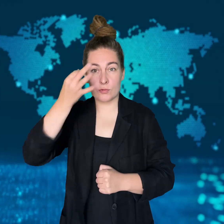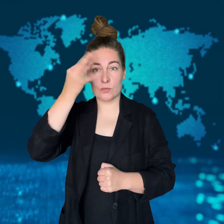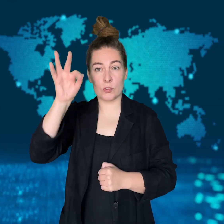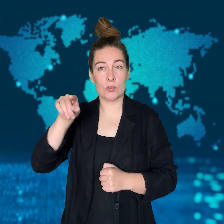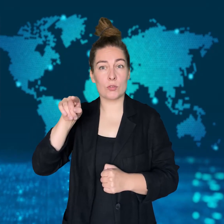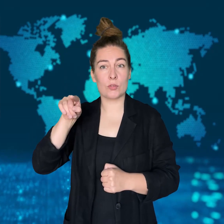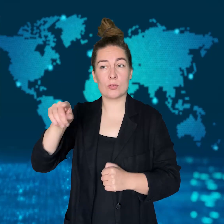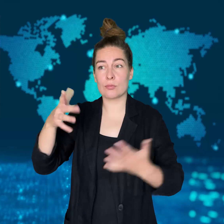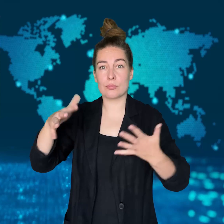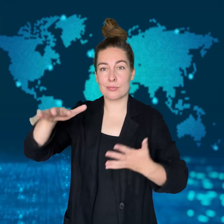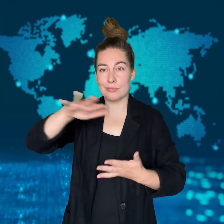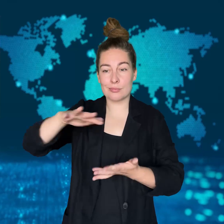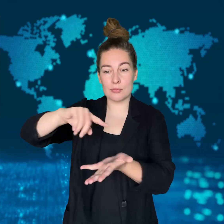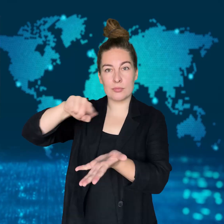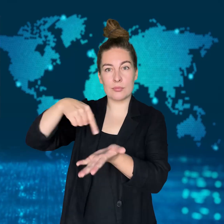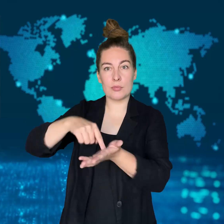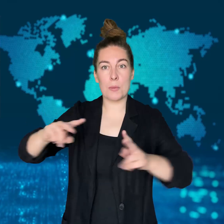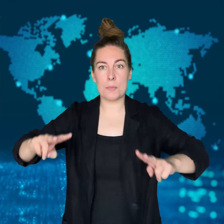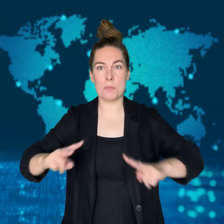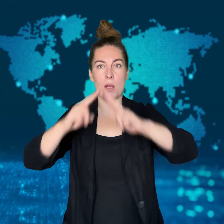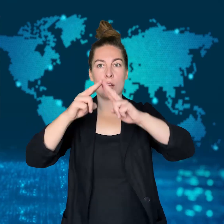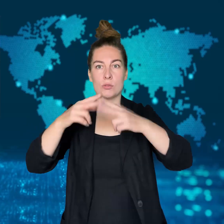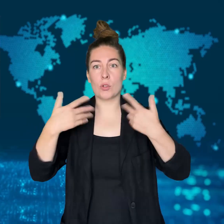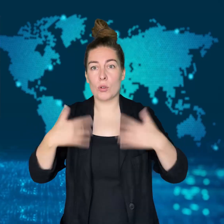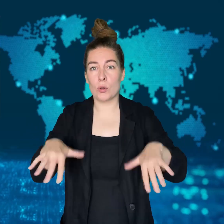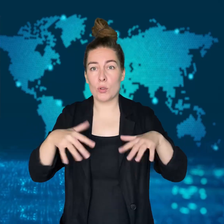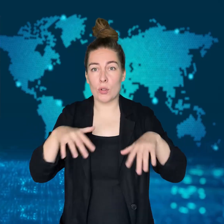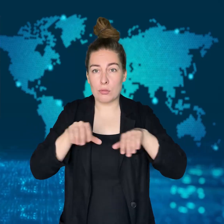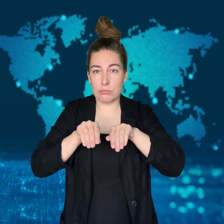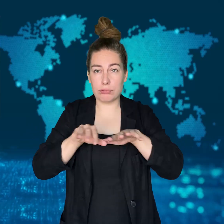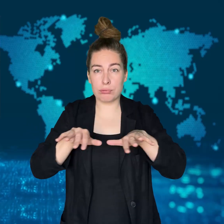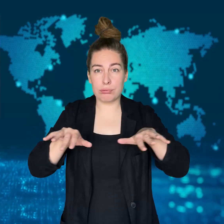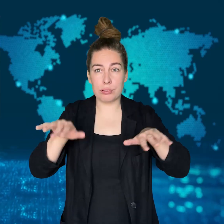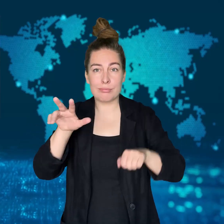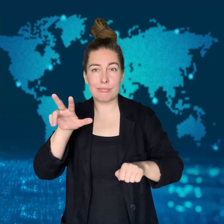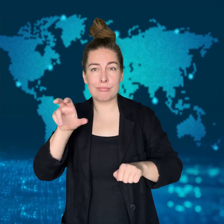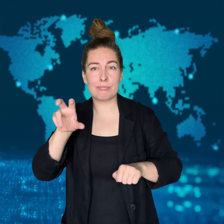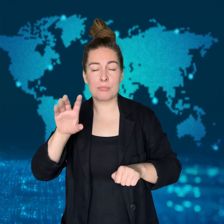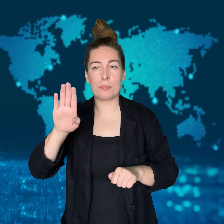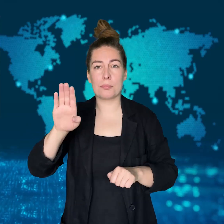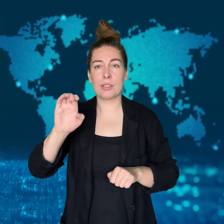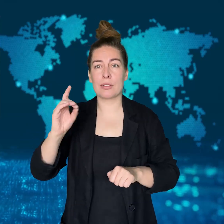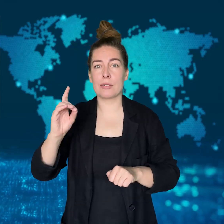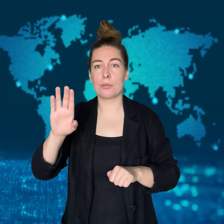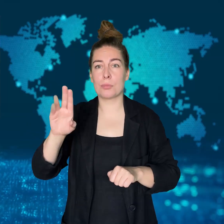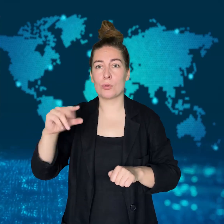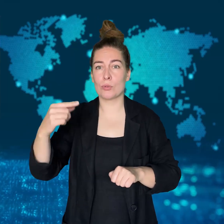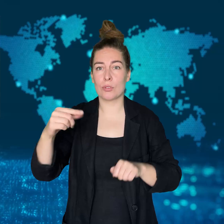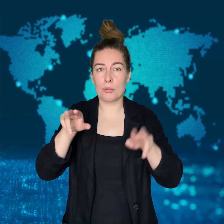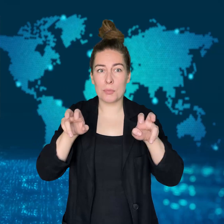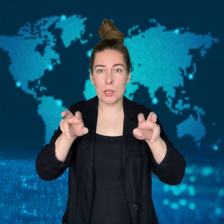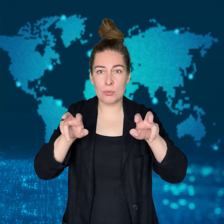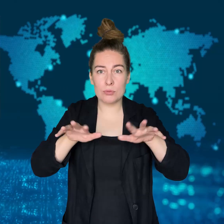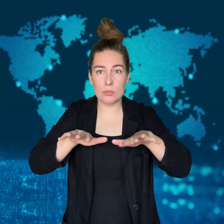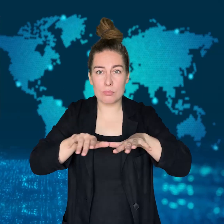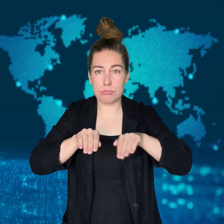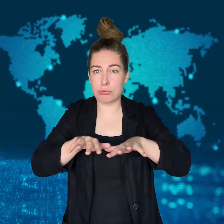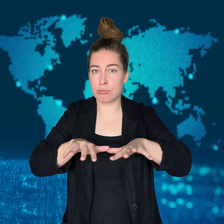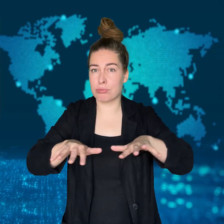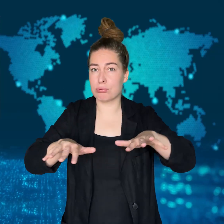[MONIKA]: France's health authorities are trying to control